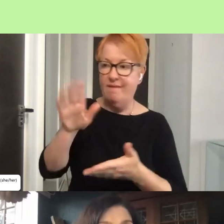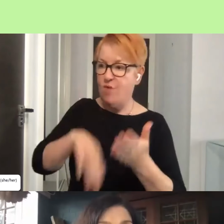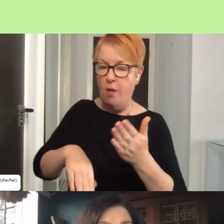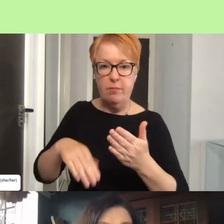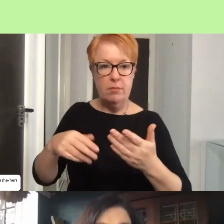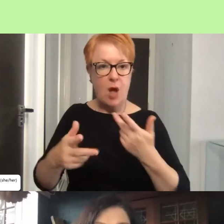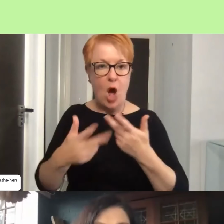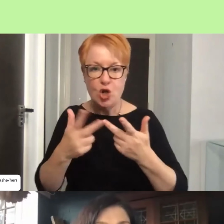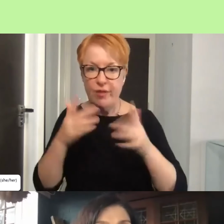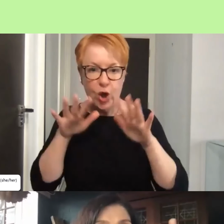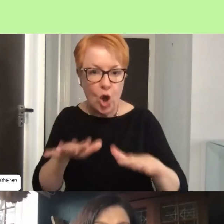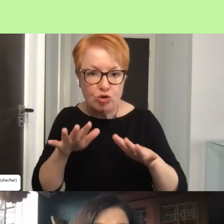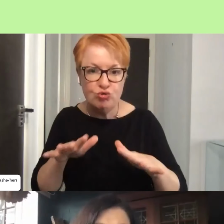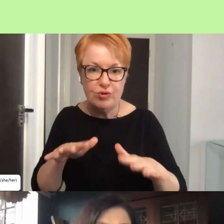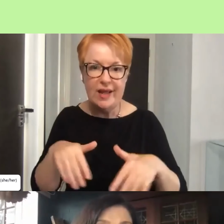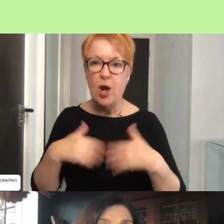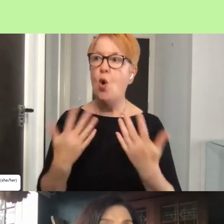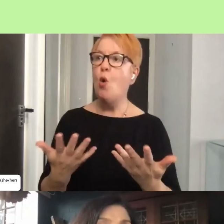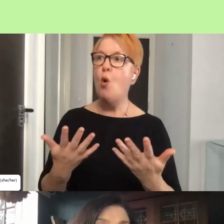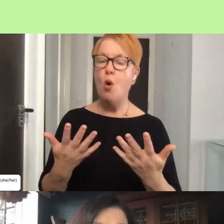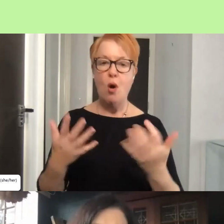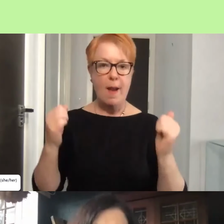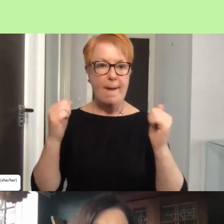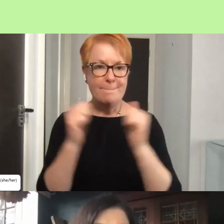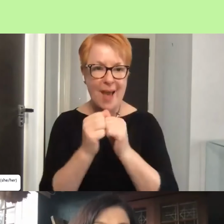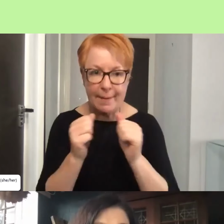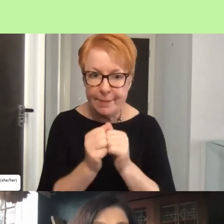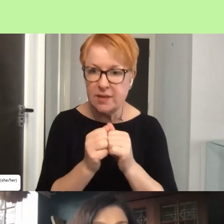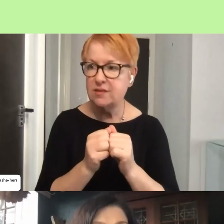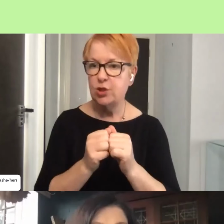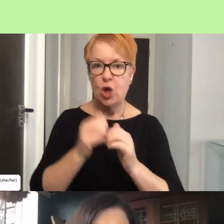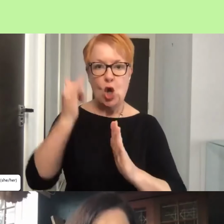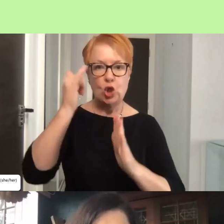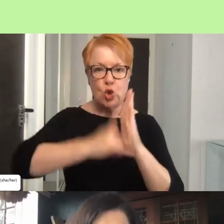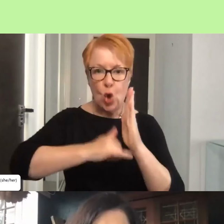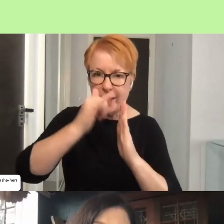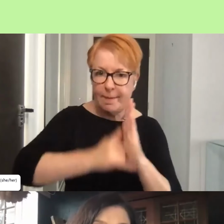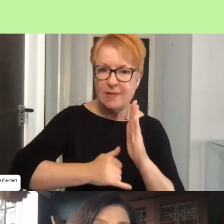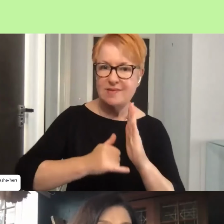have, you know, papers that are documented in another country, but trying to pay them